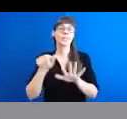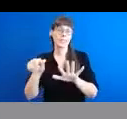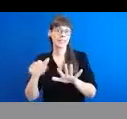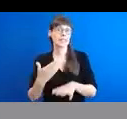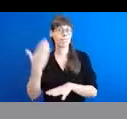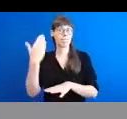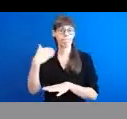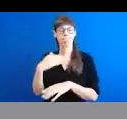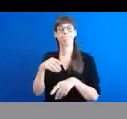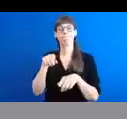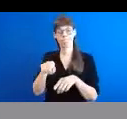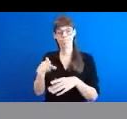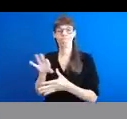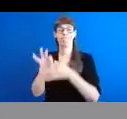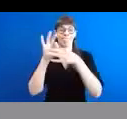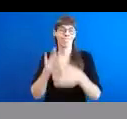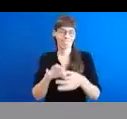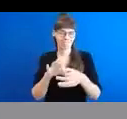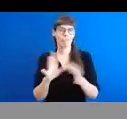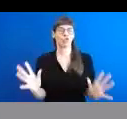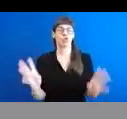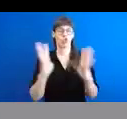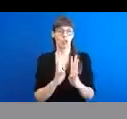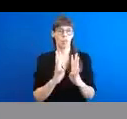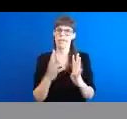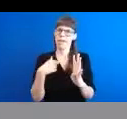De Muyser. I'm the disability focal point. I'm one of those